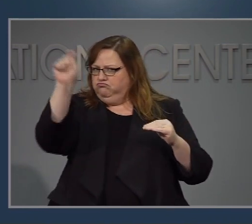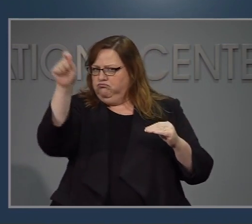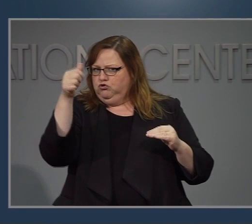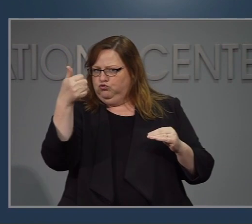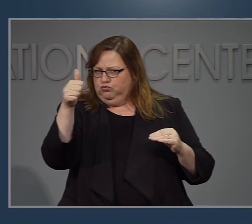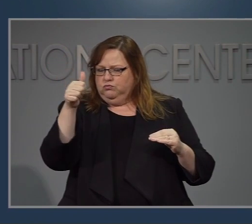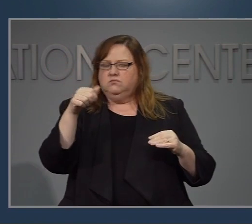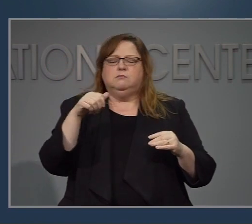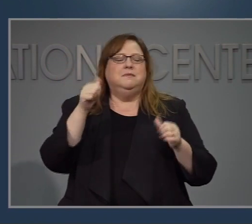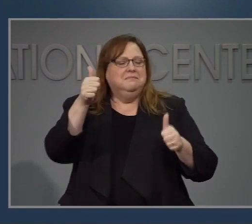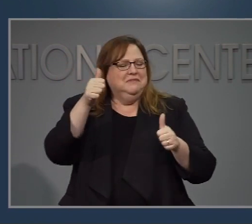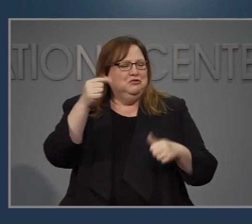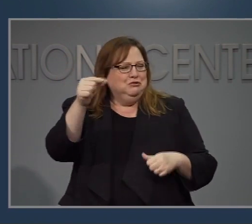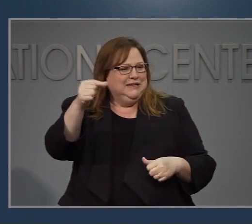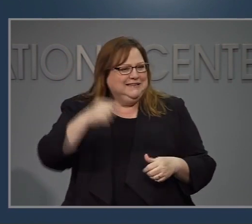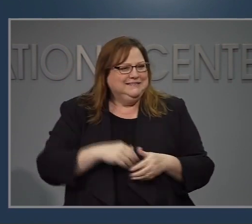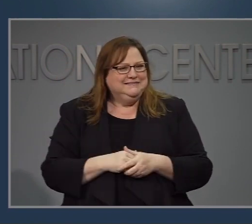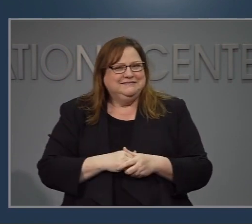PROGRESS. SO HERE'S WHERE WE